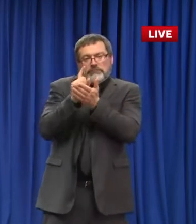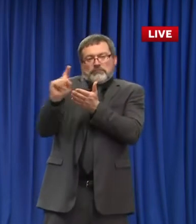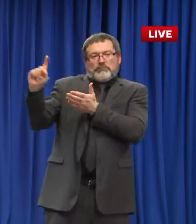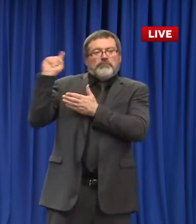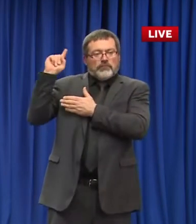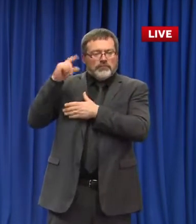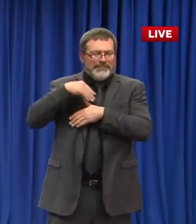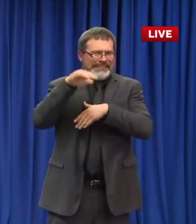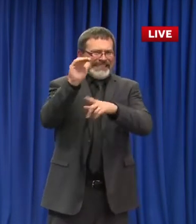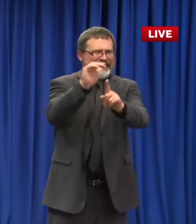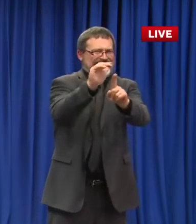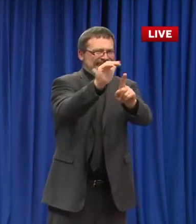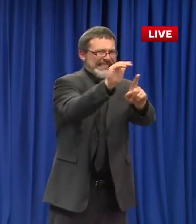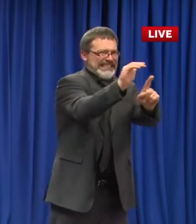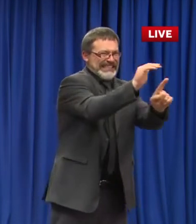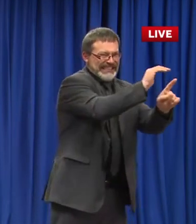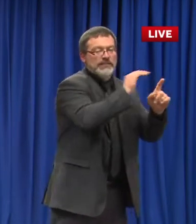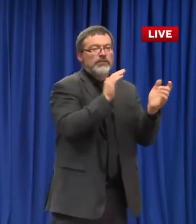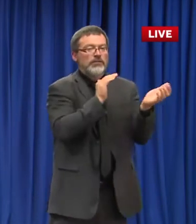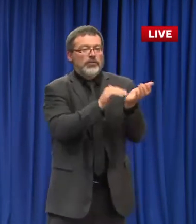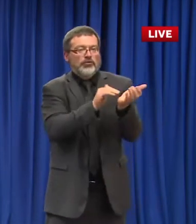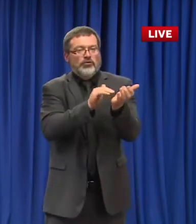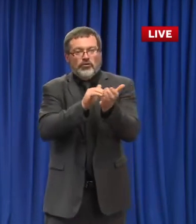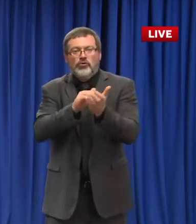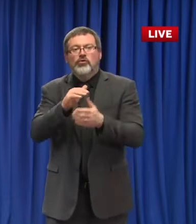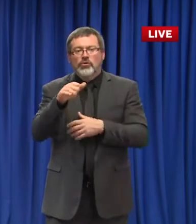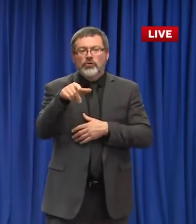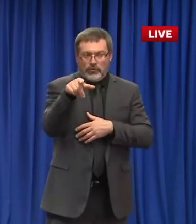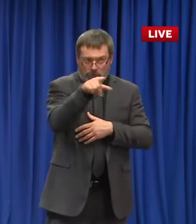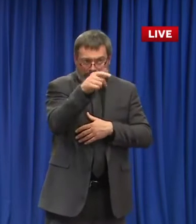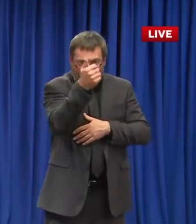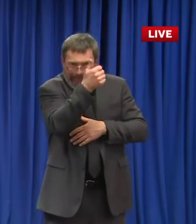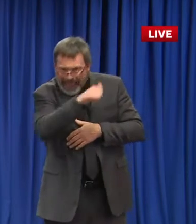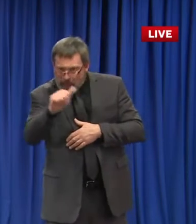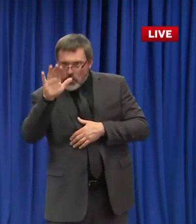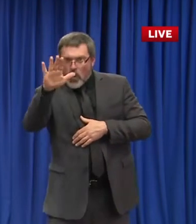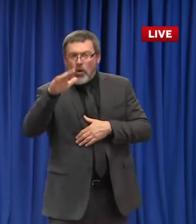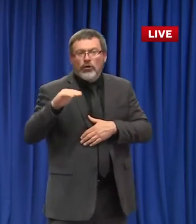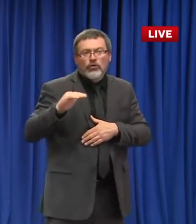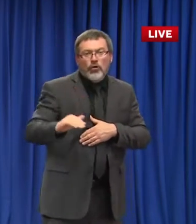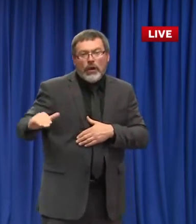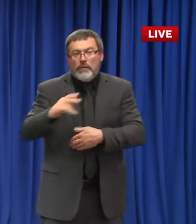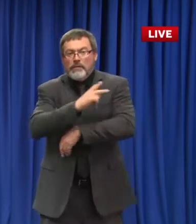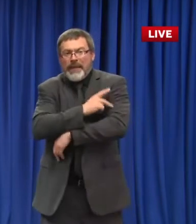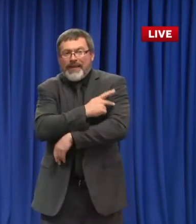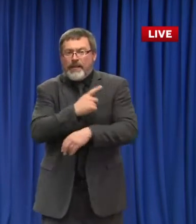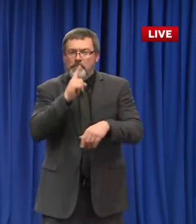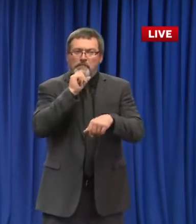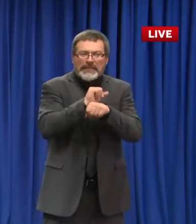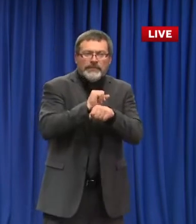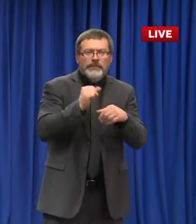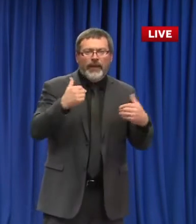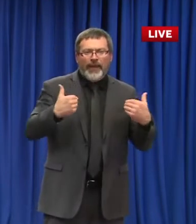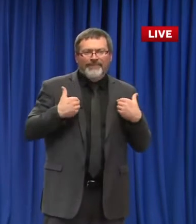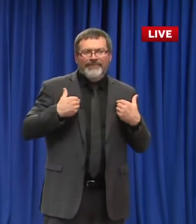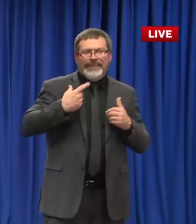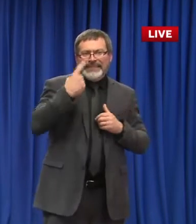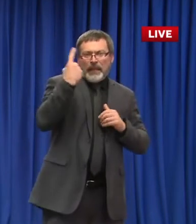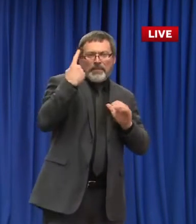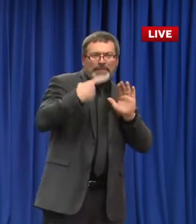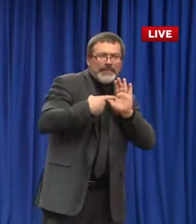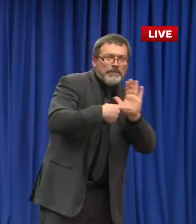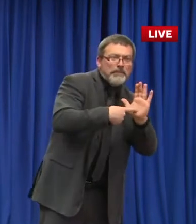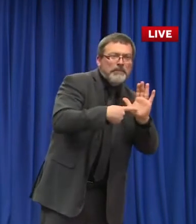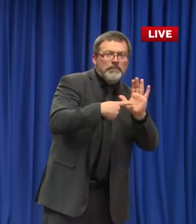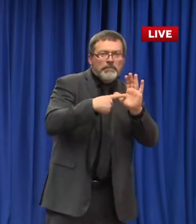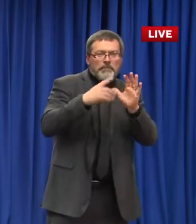WE PUT OUT A HEALTH ALERT NETWORK MESSAGE WEEK AGO TO HEALTH CARE PROVIDERS ASKING FOR INCREASED VIGILANCE AND REPORTING TO PUBLIC HEALTH SO THAT WE CAN MORE RAPIDLY